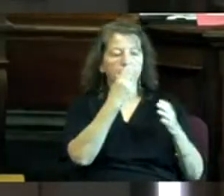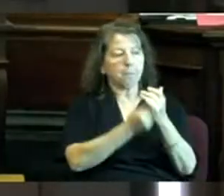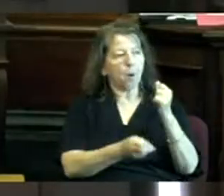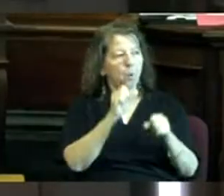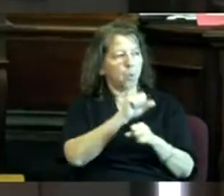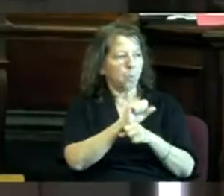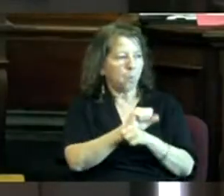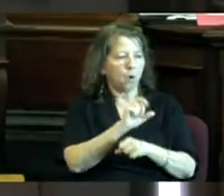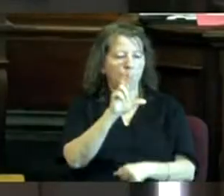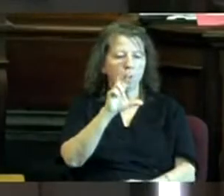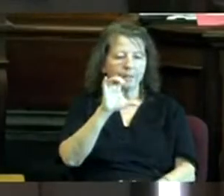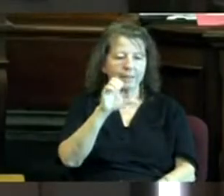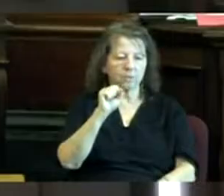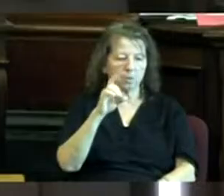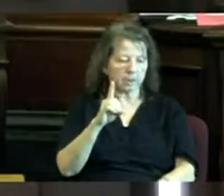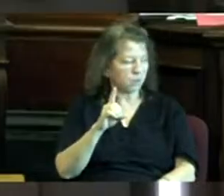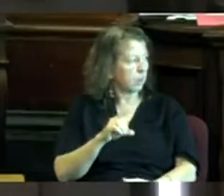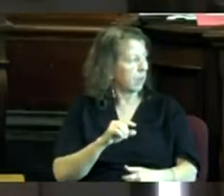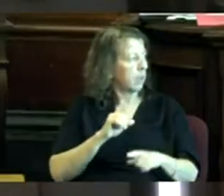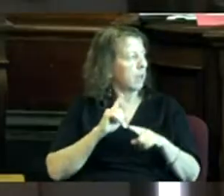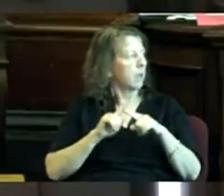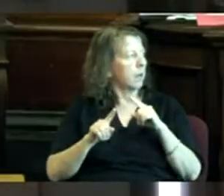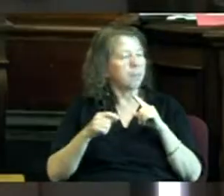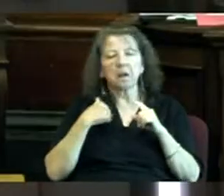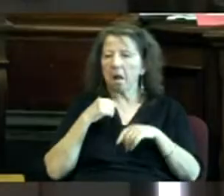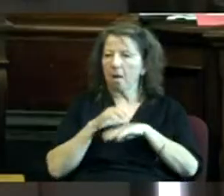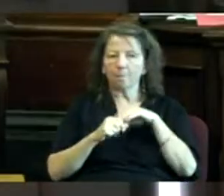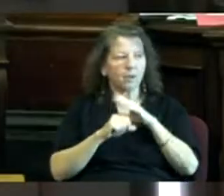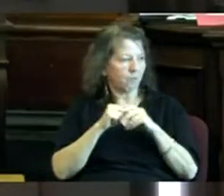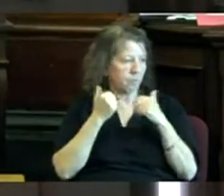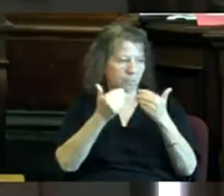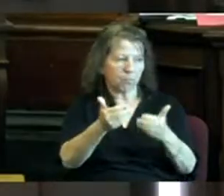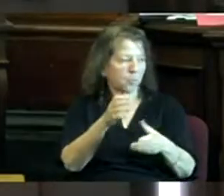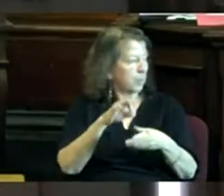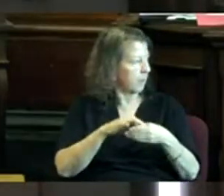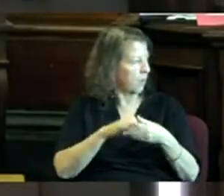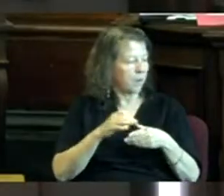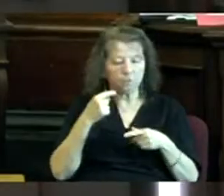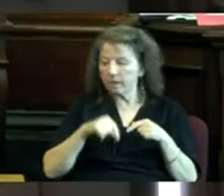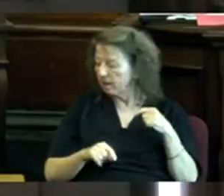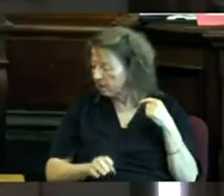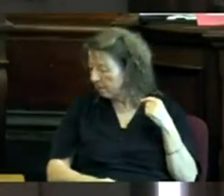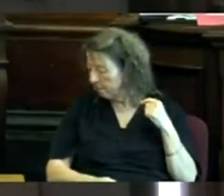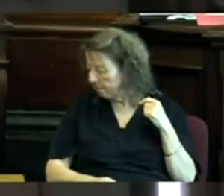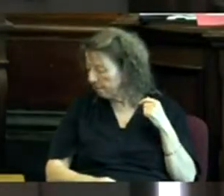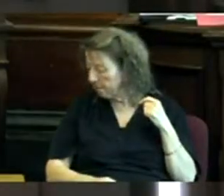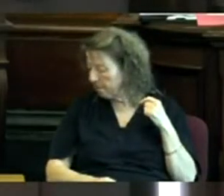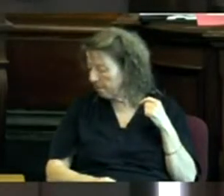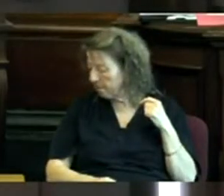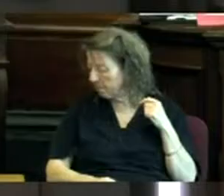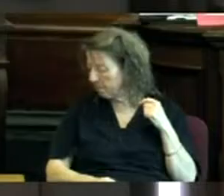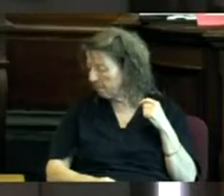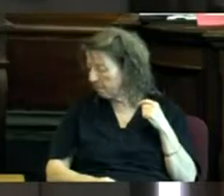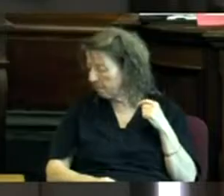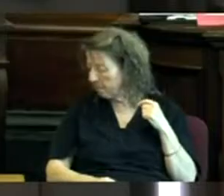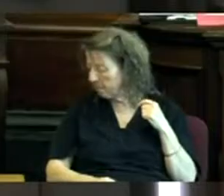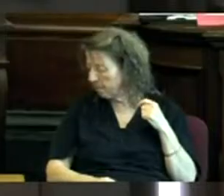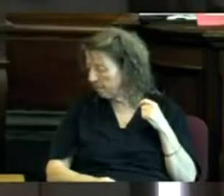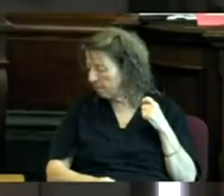vice President Harris and council member Lupien are both employees of the Rochester City School District. But I am